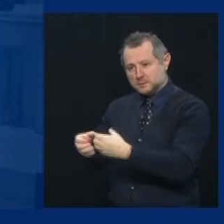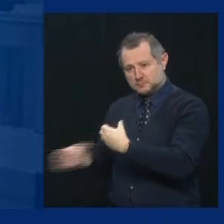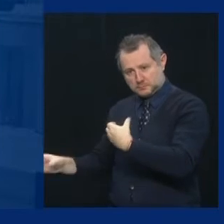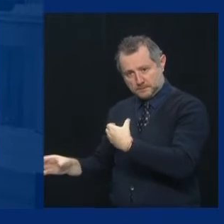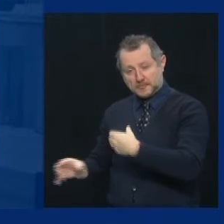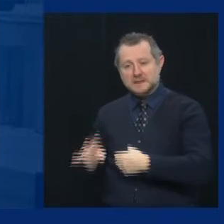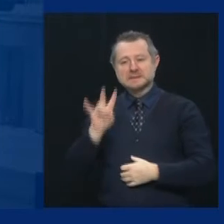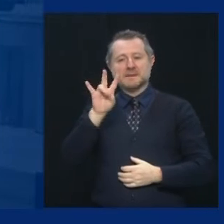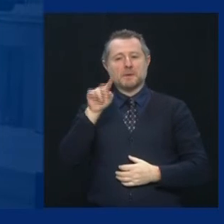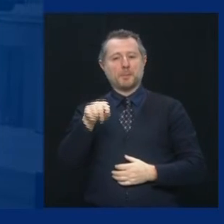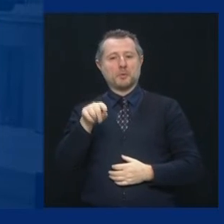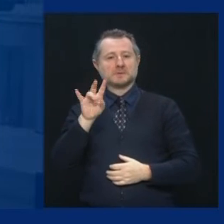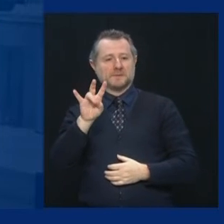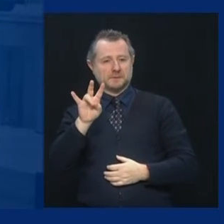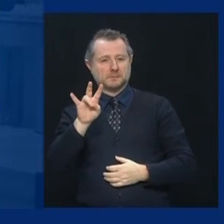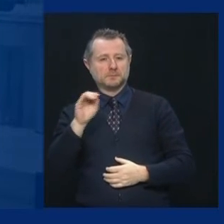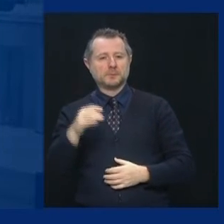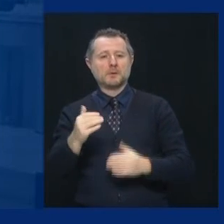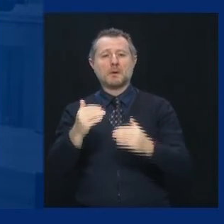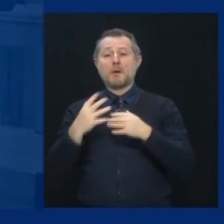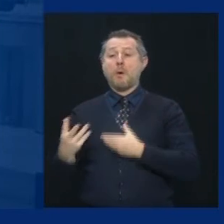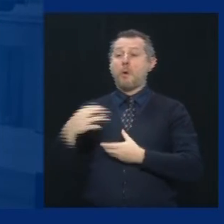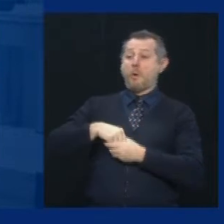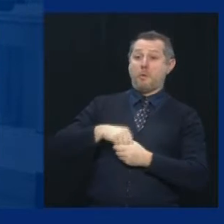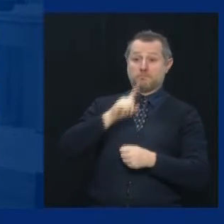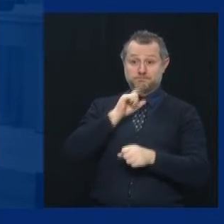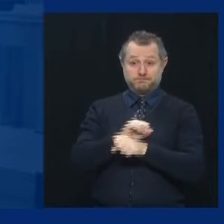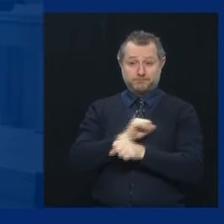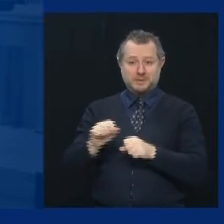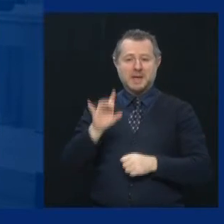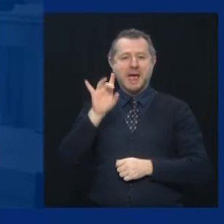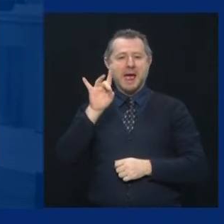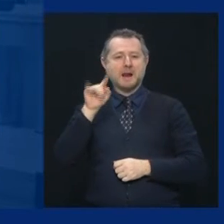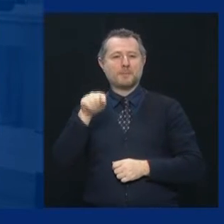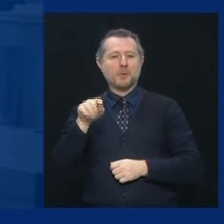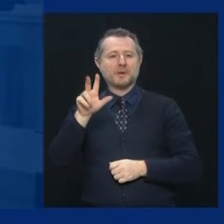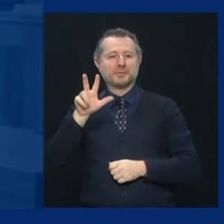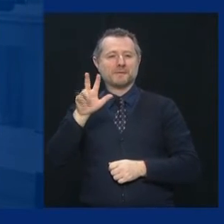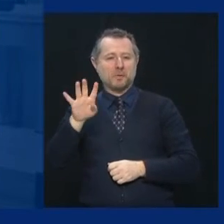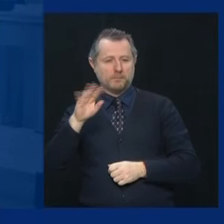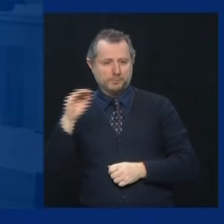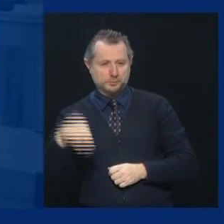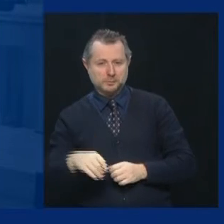THE POSITIVITY WITHOUT THE MICRO